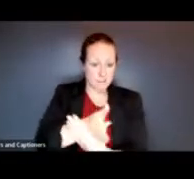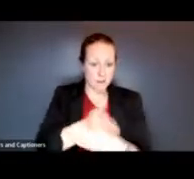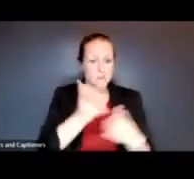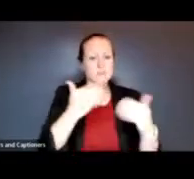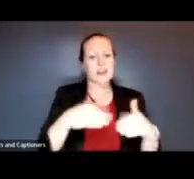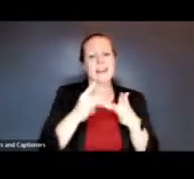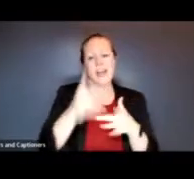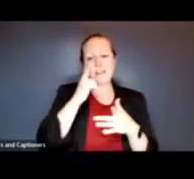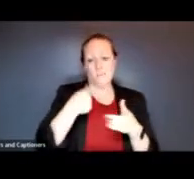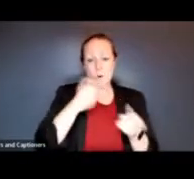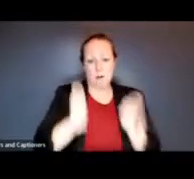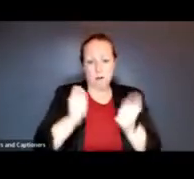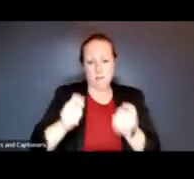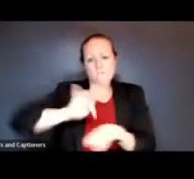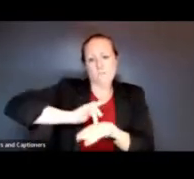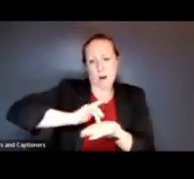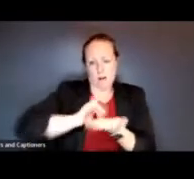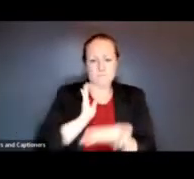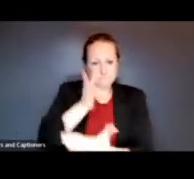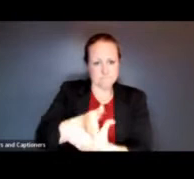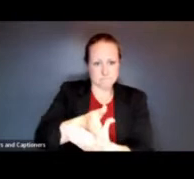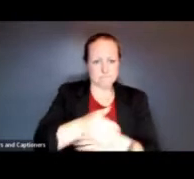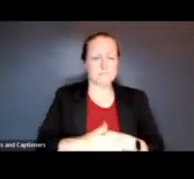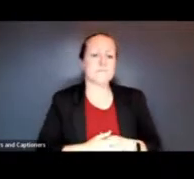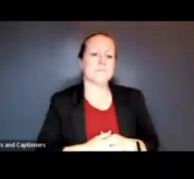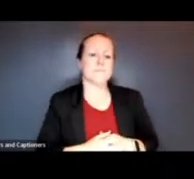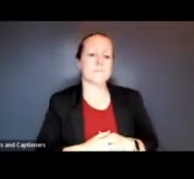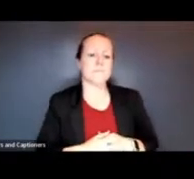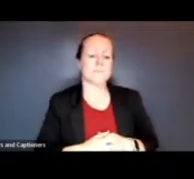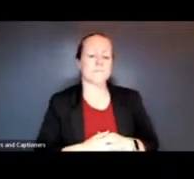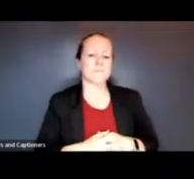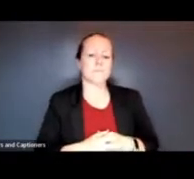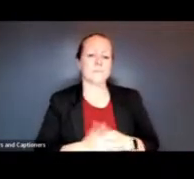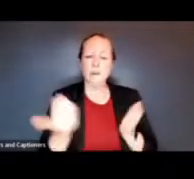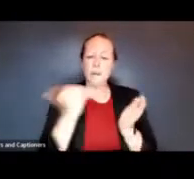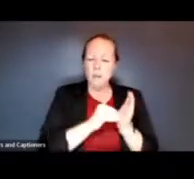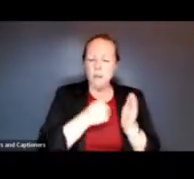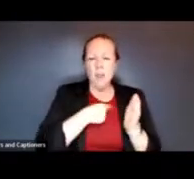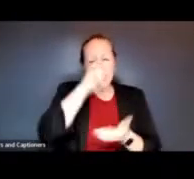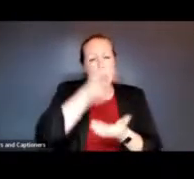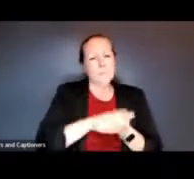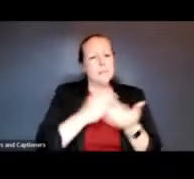Next slide. So again, I think a lot of you're likely aware since